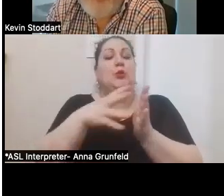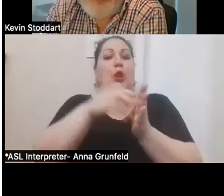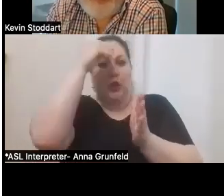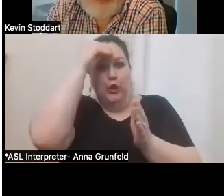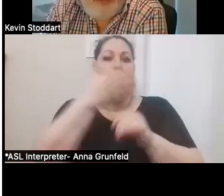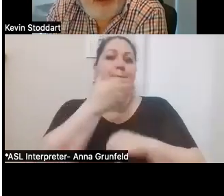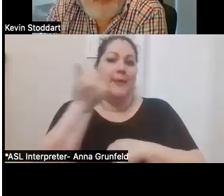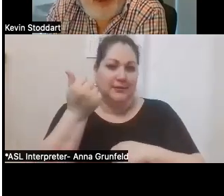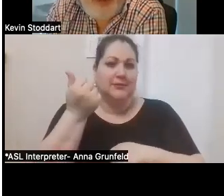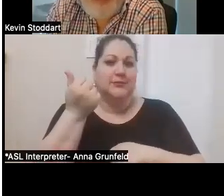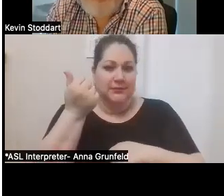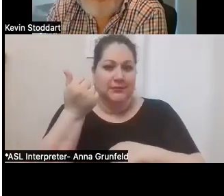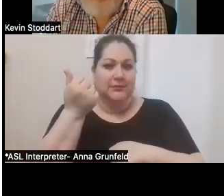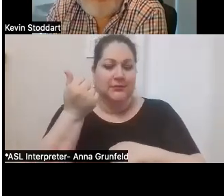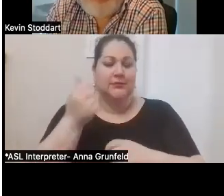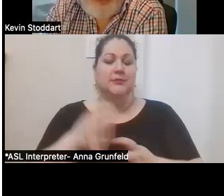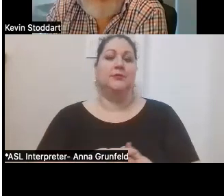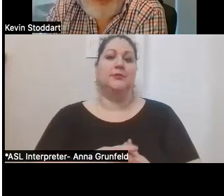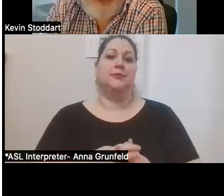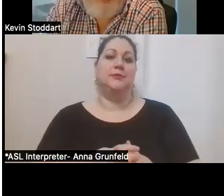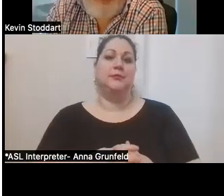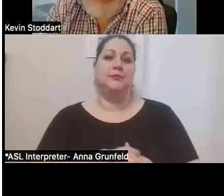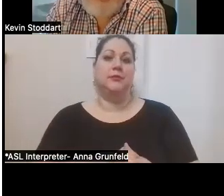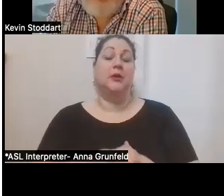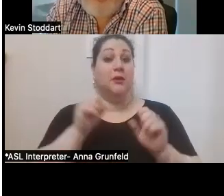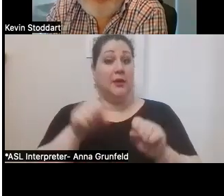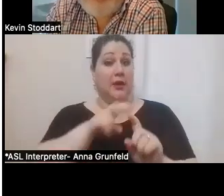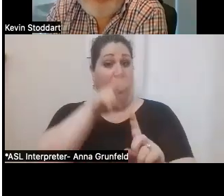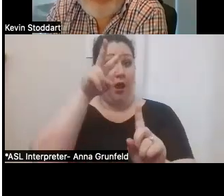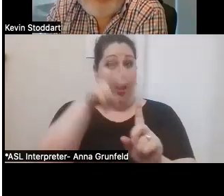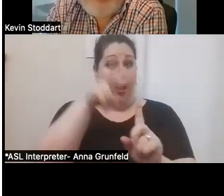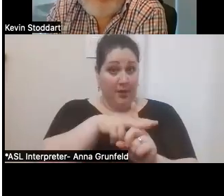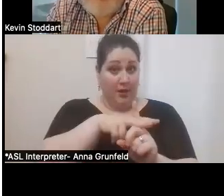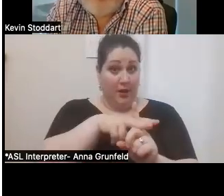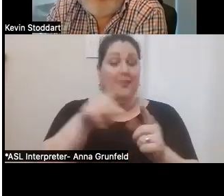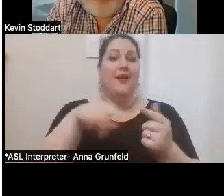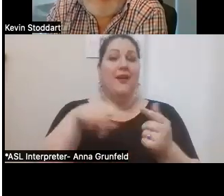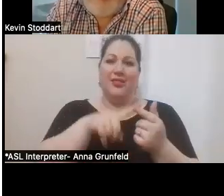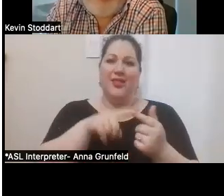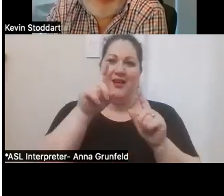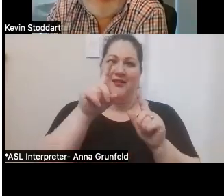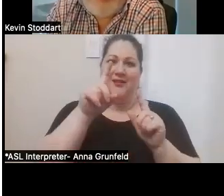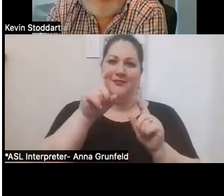We can apply those and then we need to reassess those learning processes.